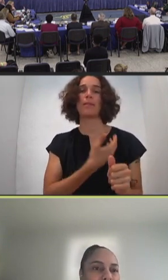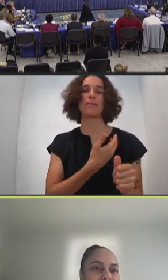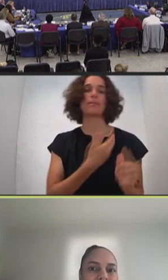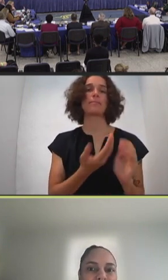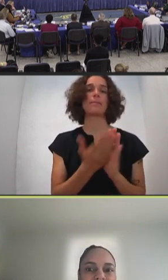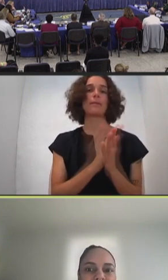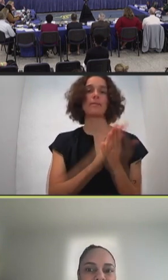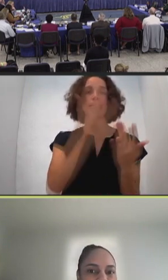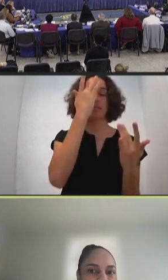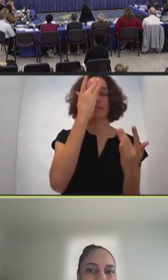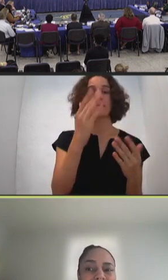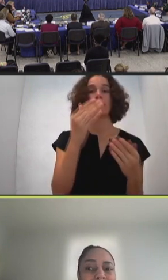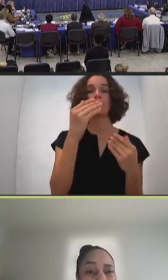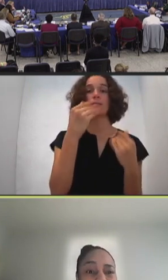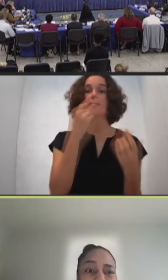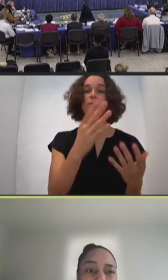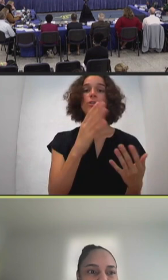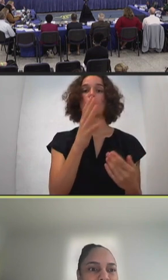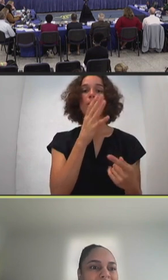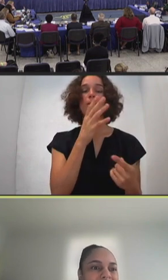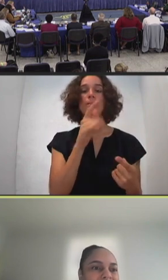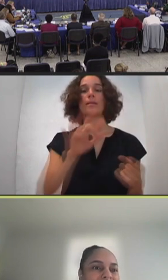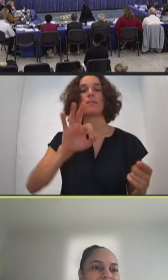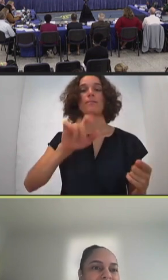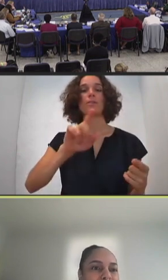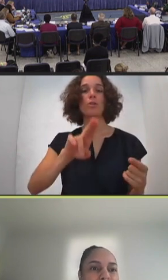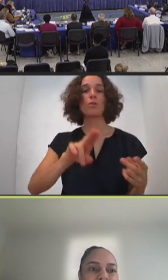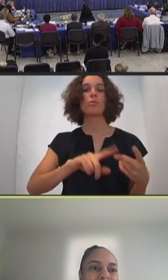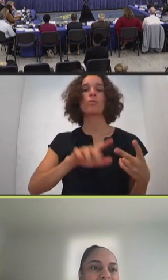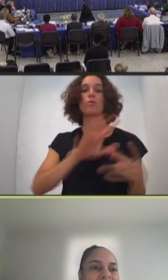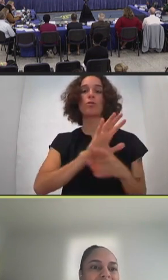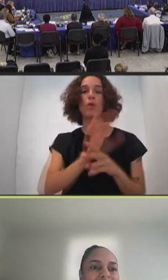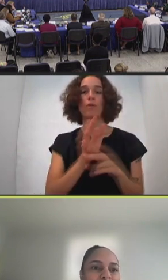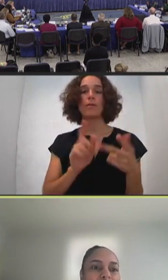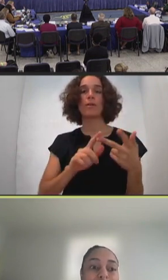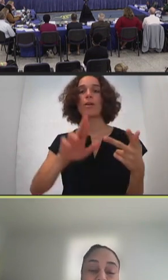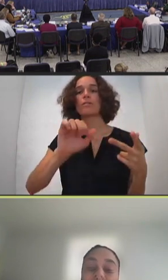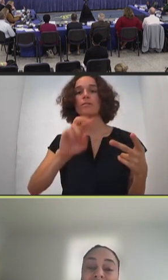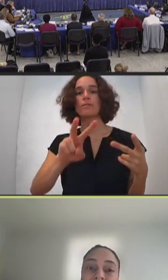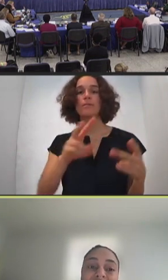COVID, and RSV vaccines protect their babies." And most adults say their doctor's opinion is